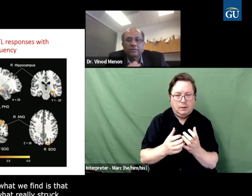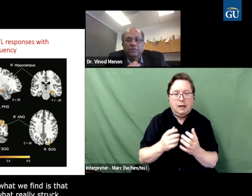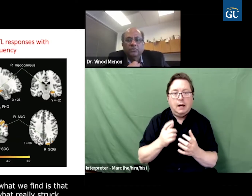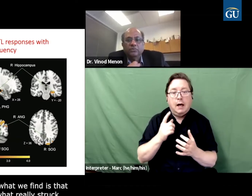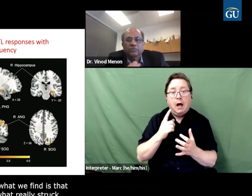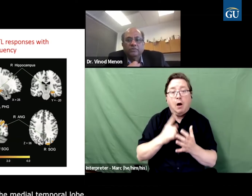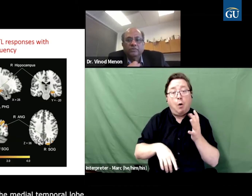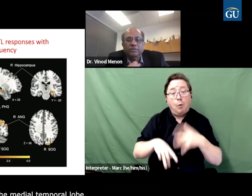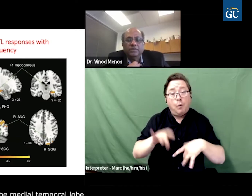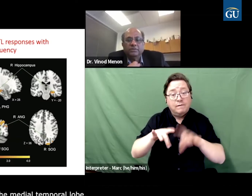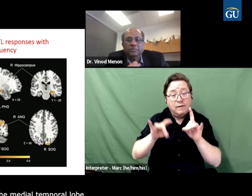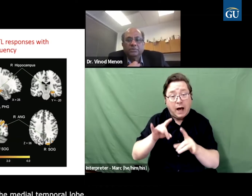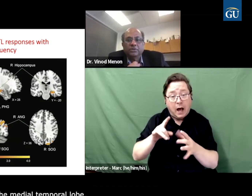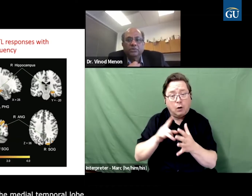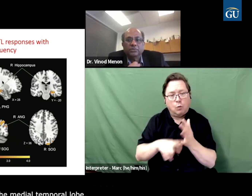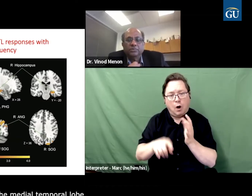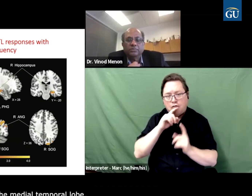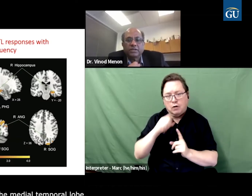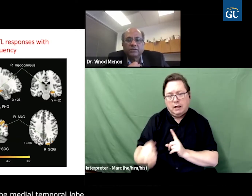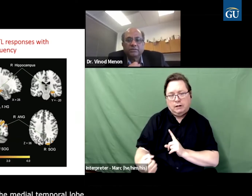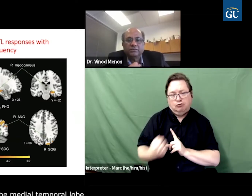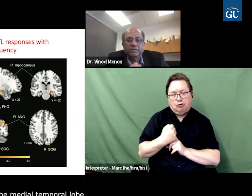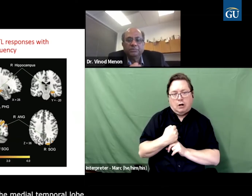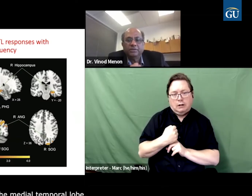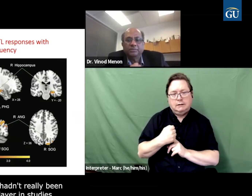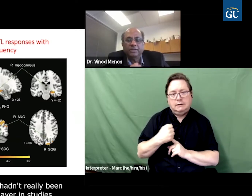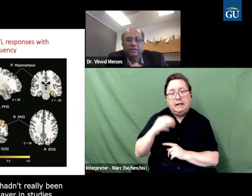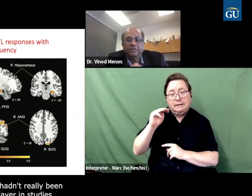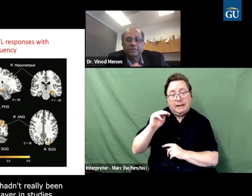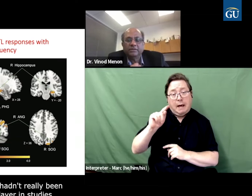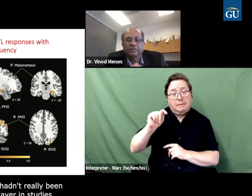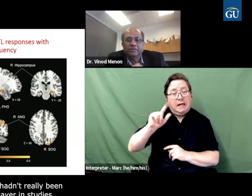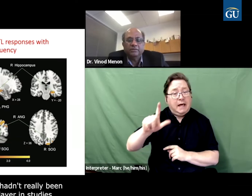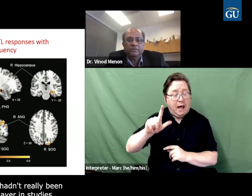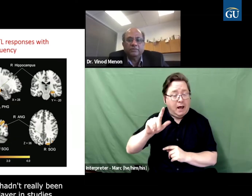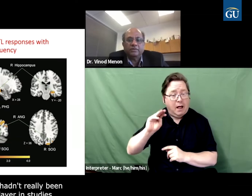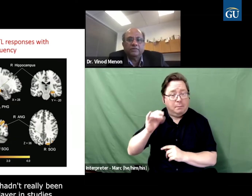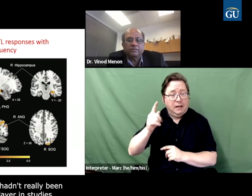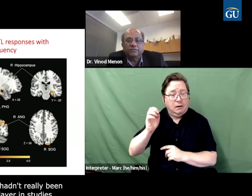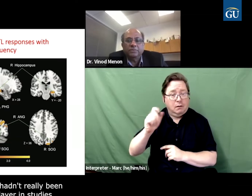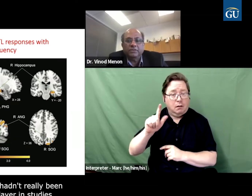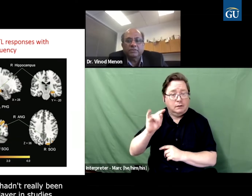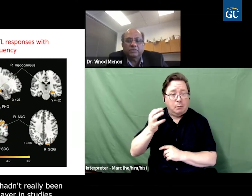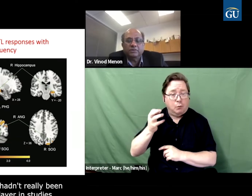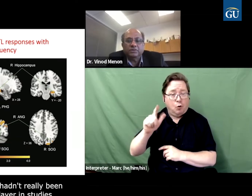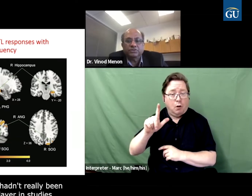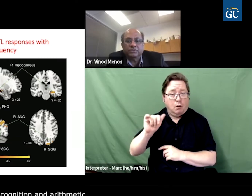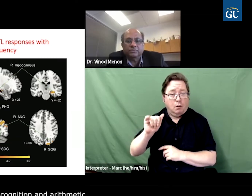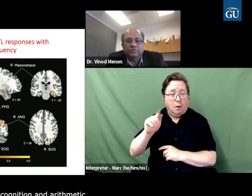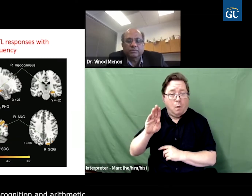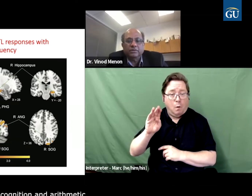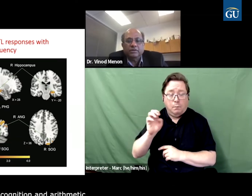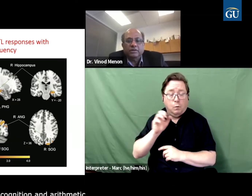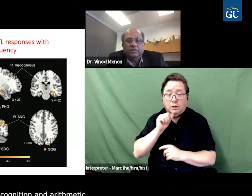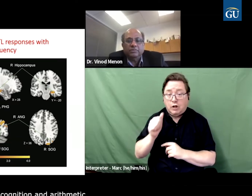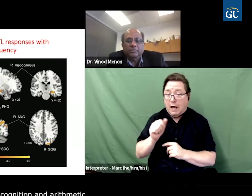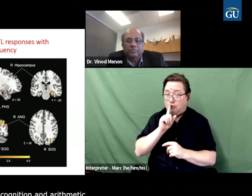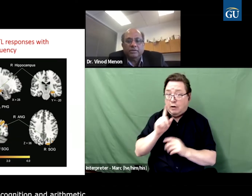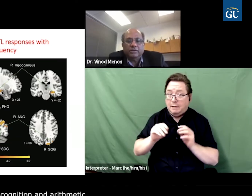really struck us was that the medial temporal lobe which hadn't really been a player in